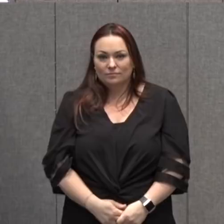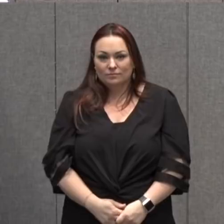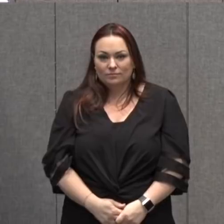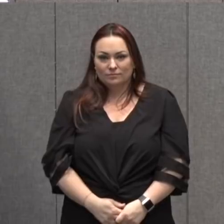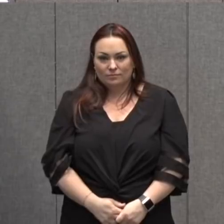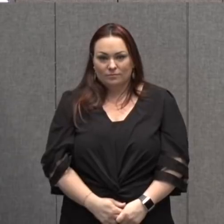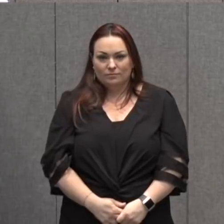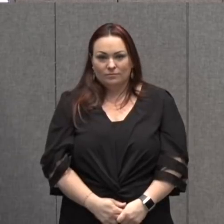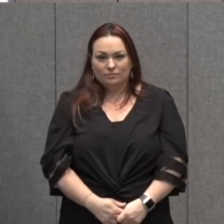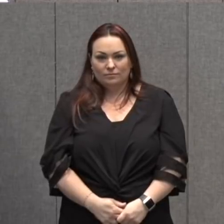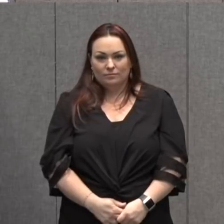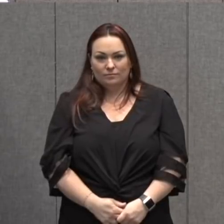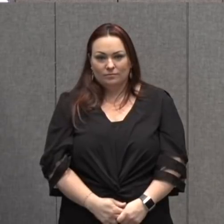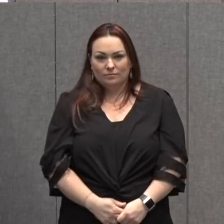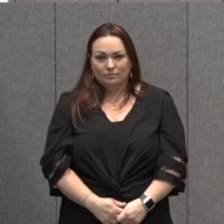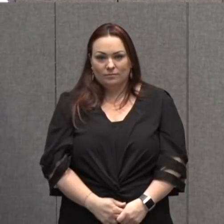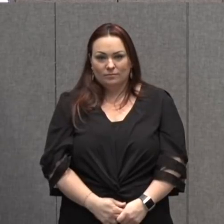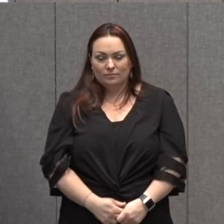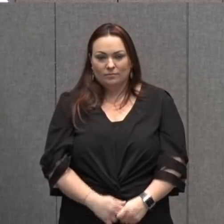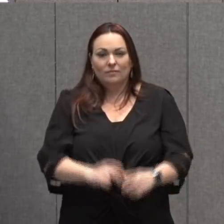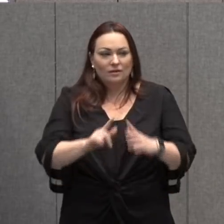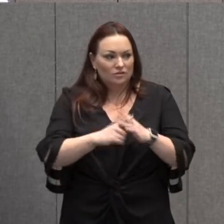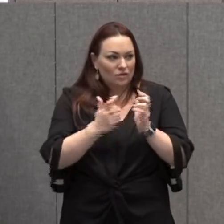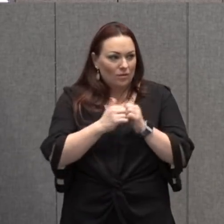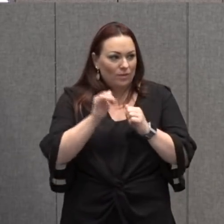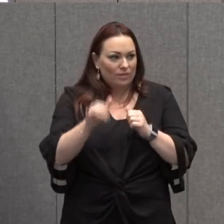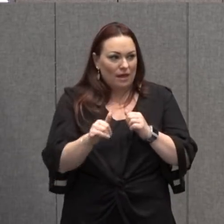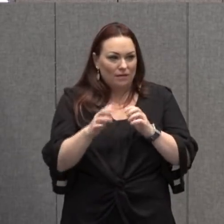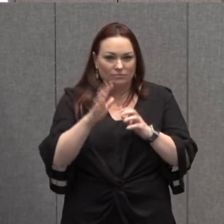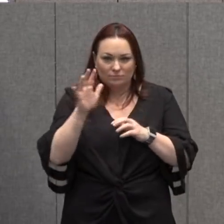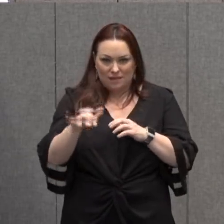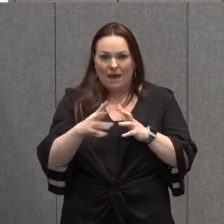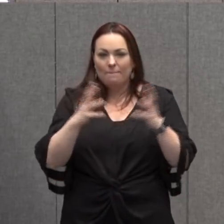Okay, we're gonna just start with that. That many. - Okay, okay.